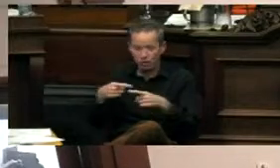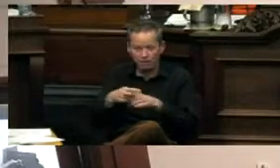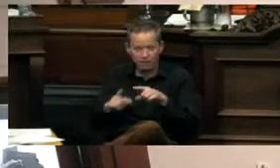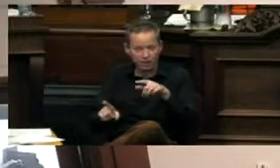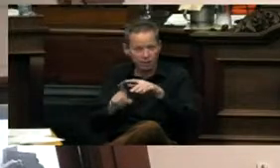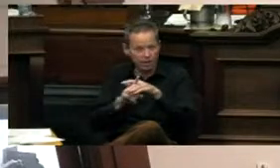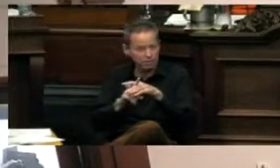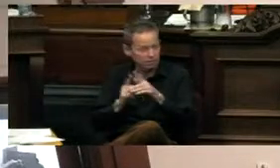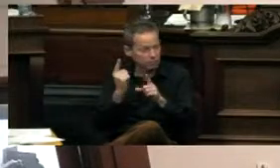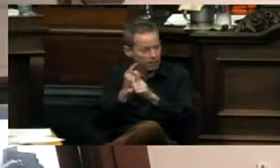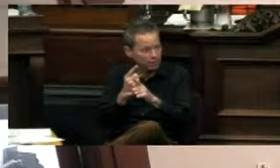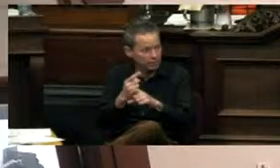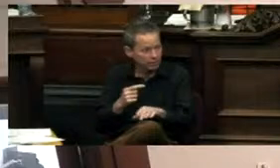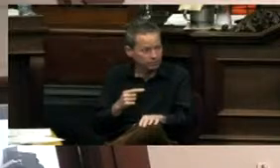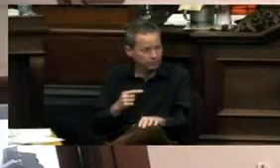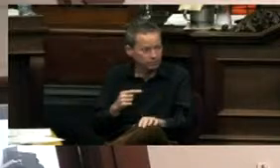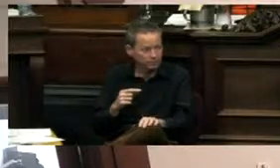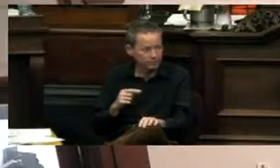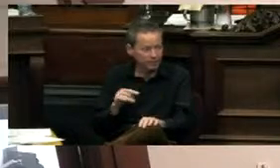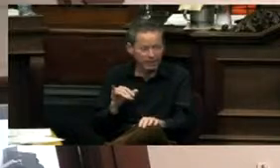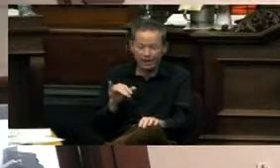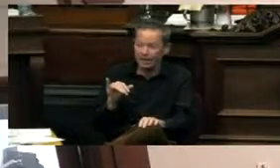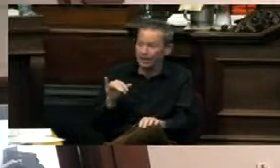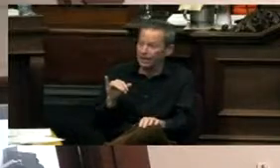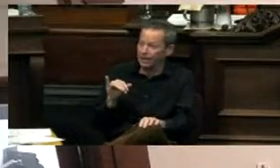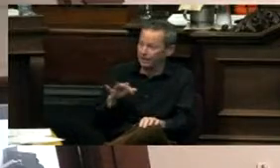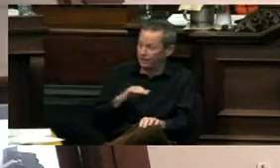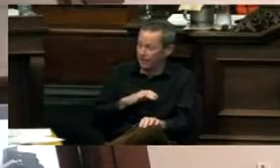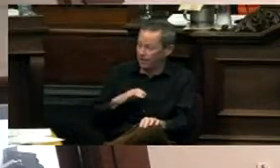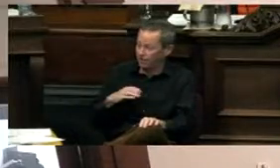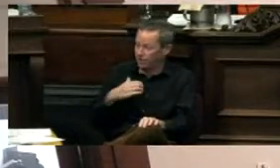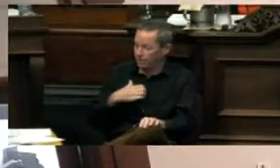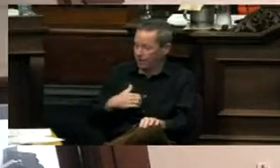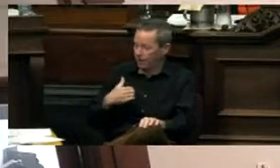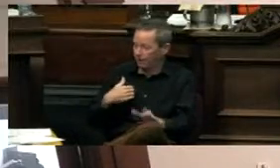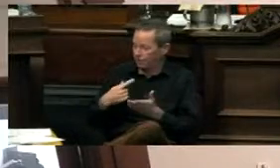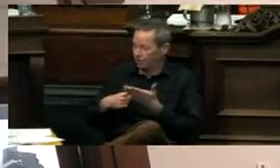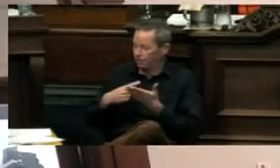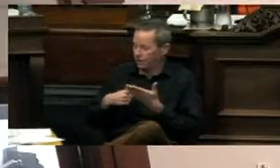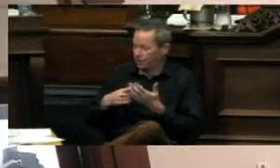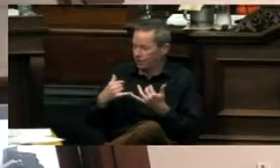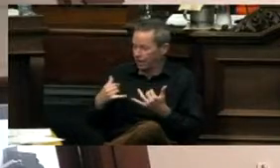and hopefully apply that same logic to future conflicts that